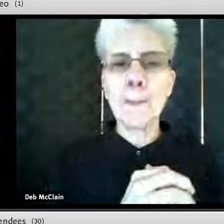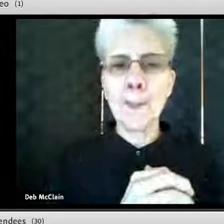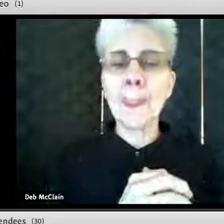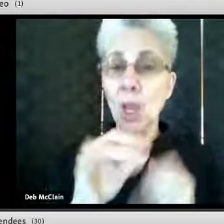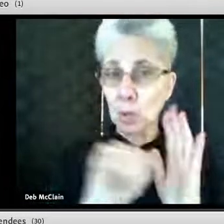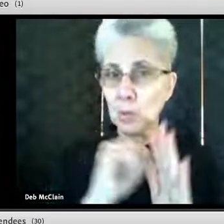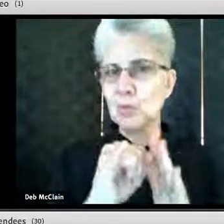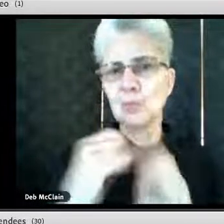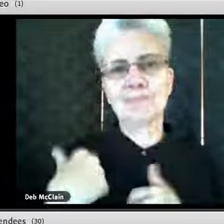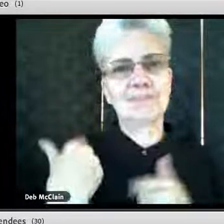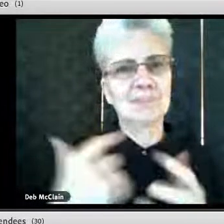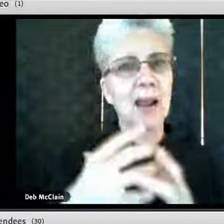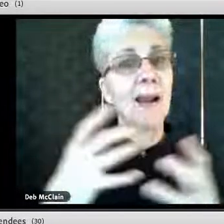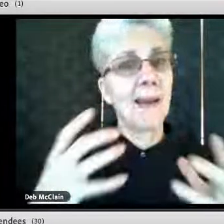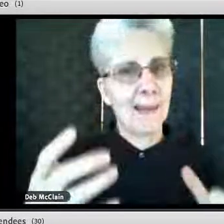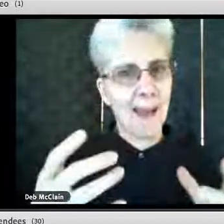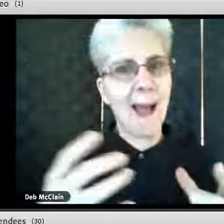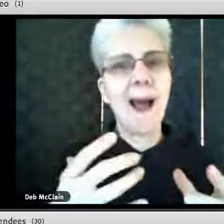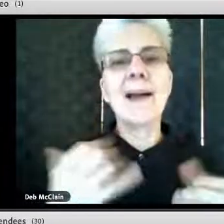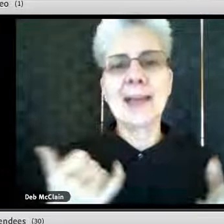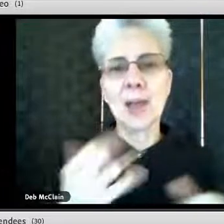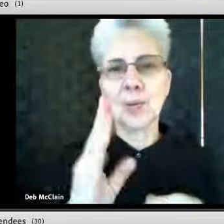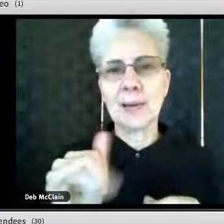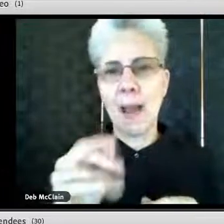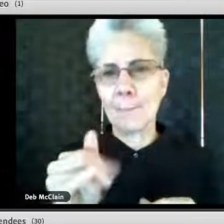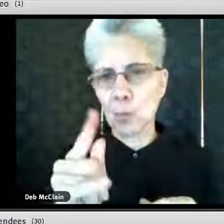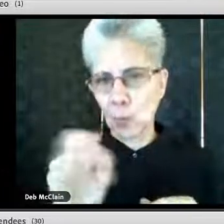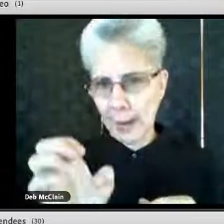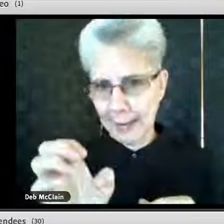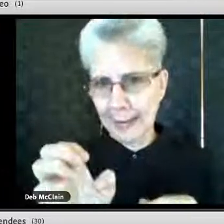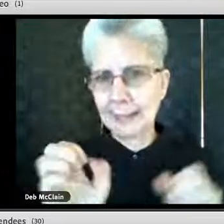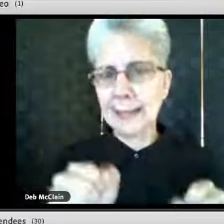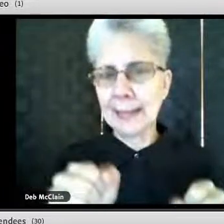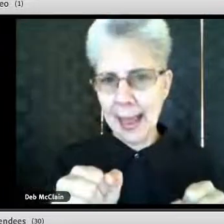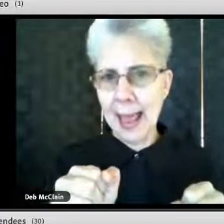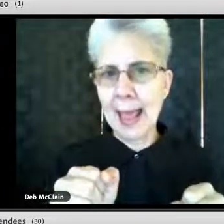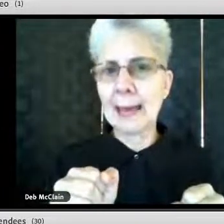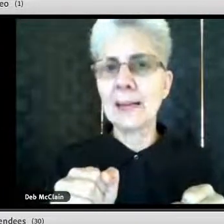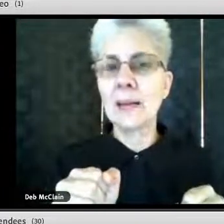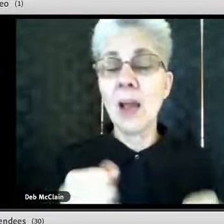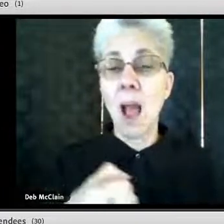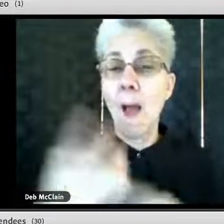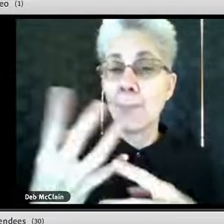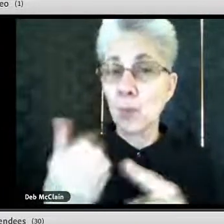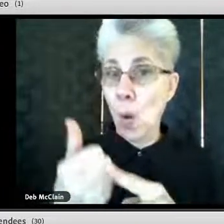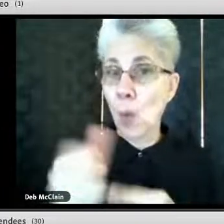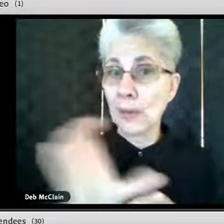YouTube has done a lot, and you can now upgrade... you can actually upload your own captioning